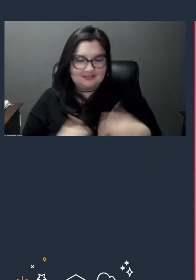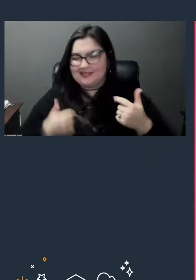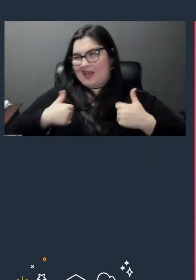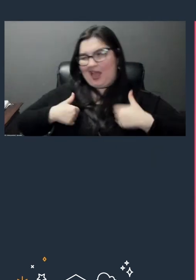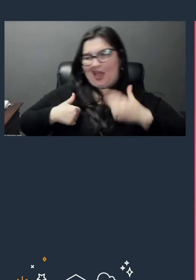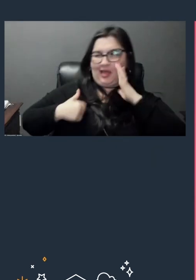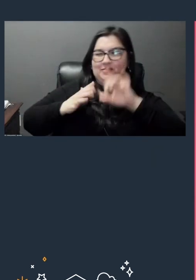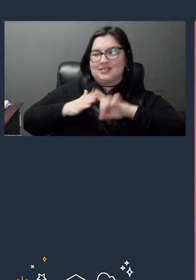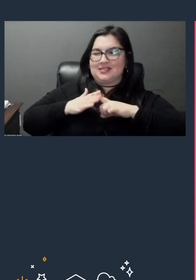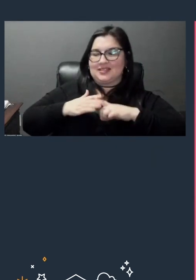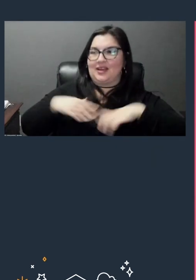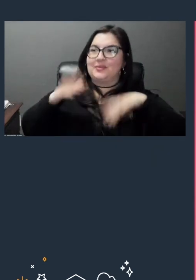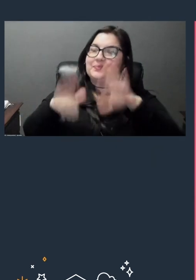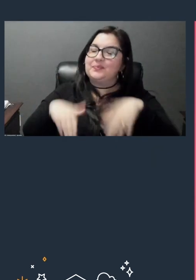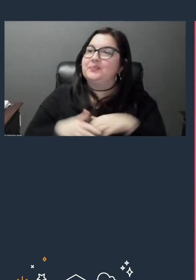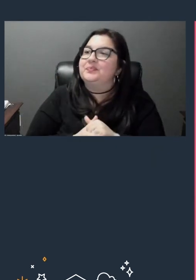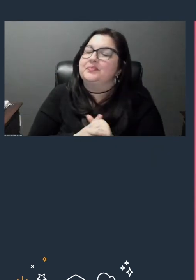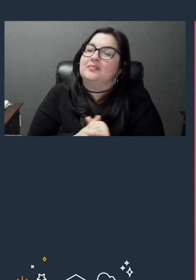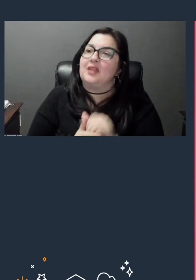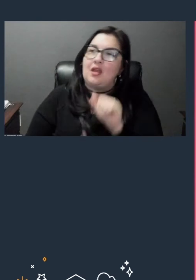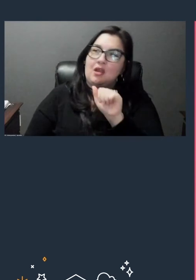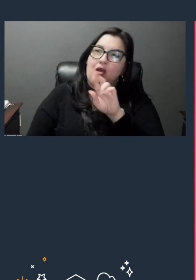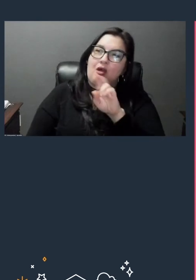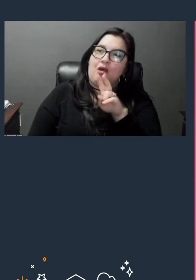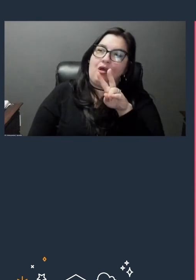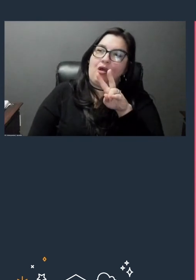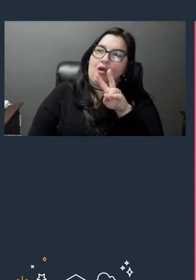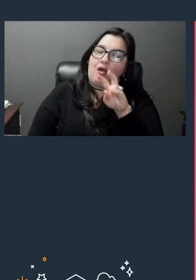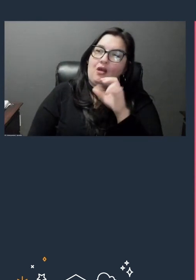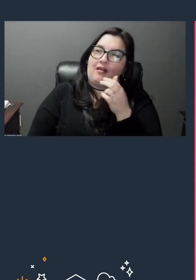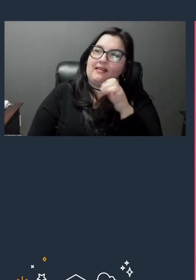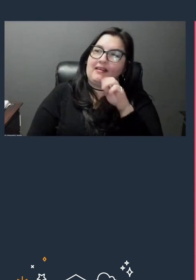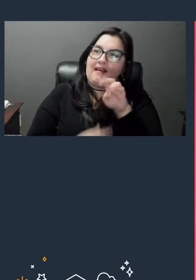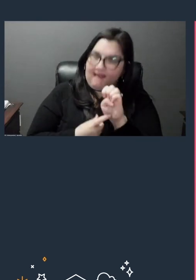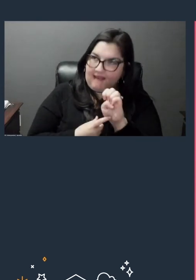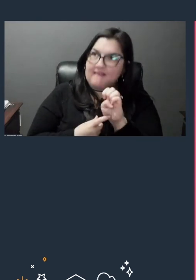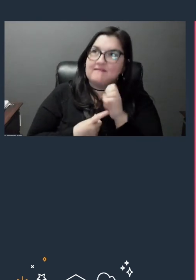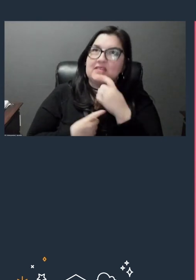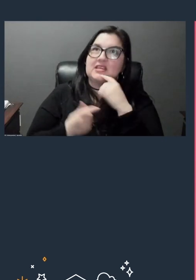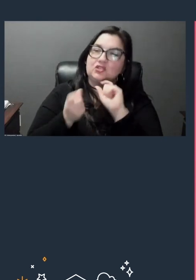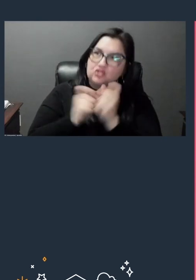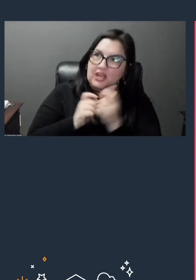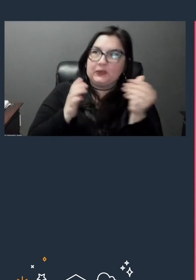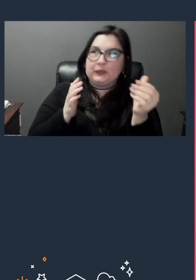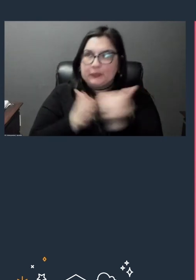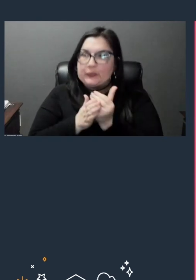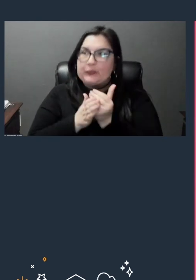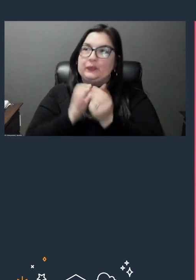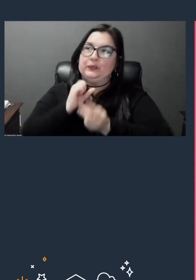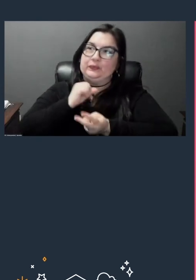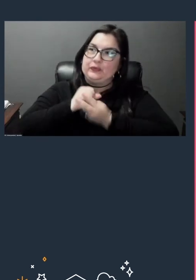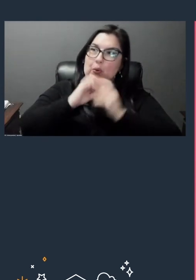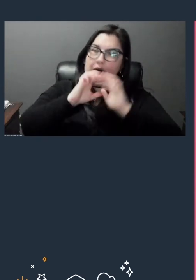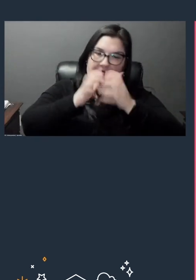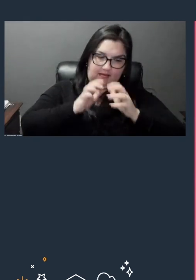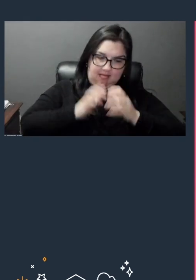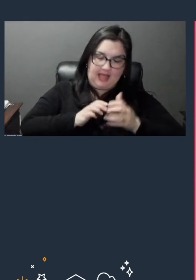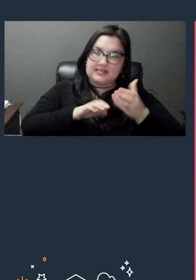Andrew, you talked about archiving, and how it's changed, and kind of the new storage classes and the new improvements that Glacier's made, or S3 Glacier's made.